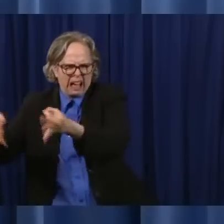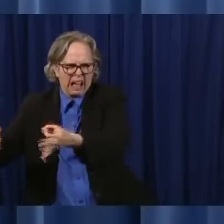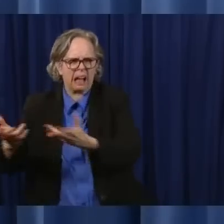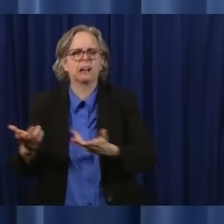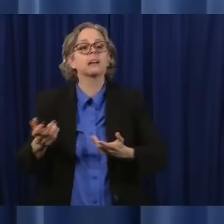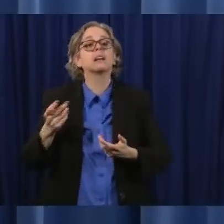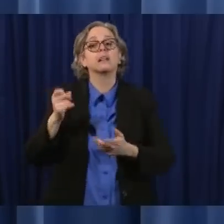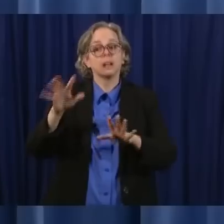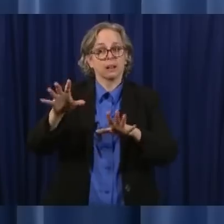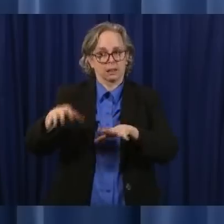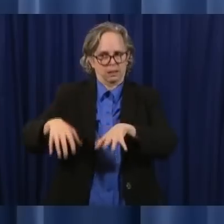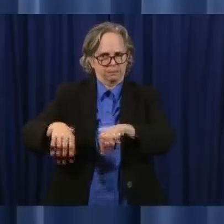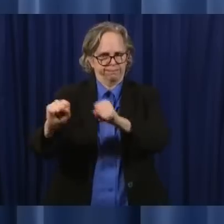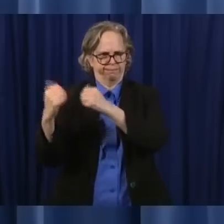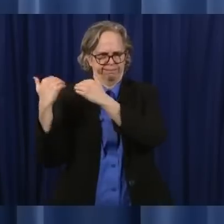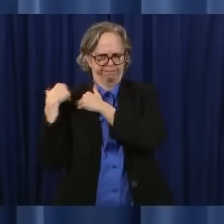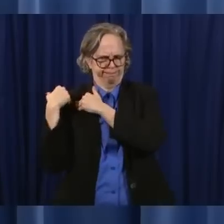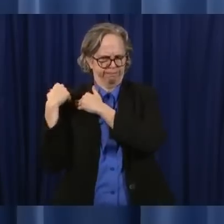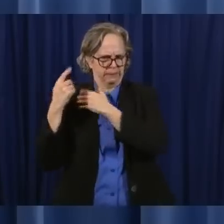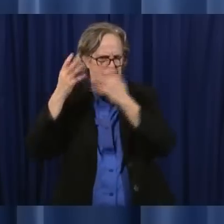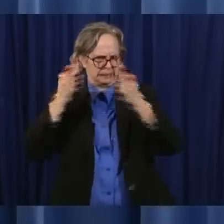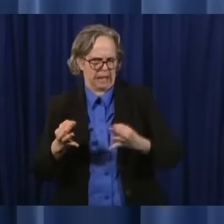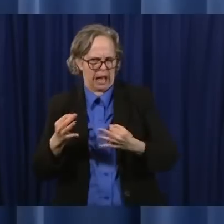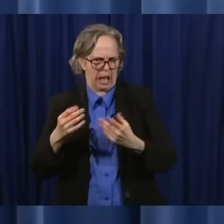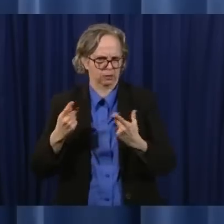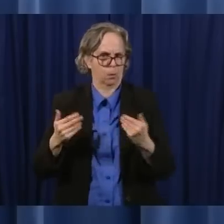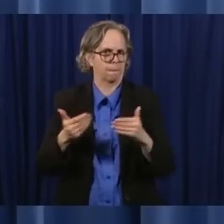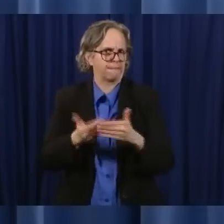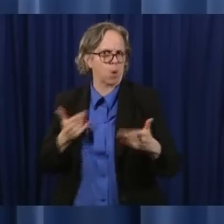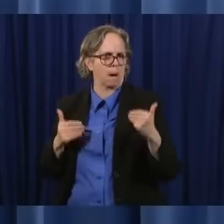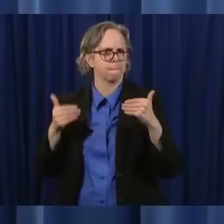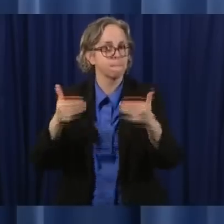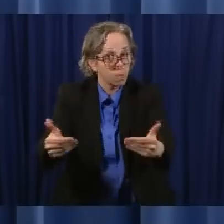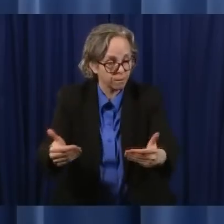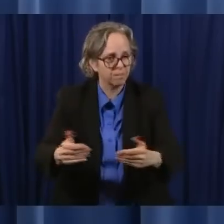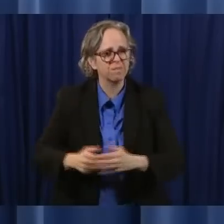WILL TAKE CLINICAL JUDGMENT, AND WILL RELY ON OUR HEALTHCARE PROVIDERS TO MAKE RESPONSIBLE